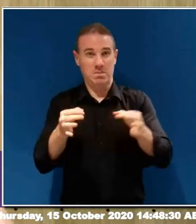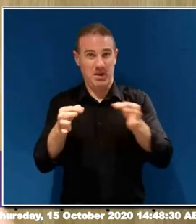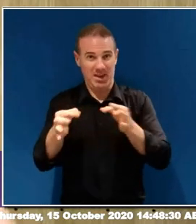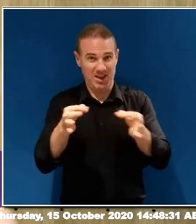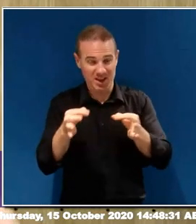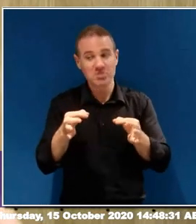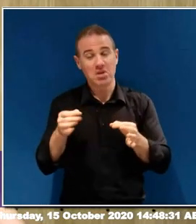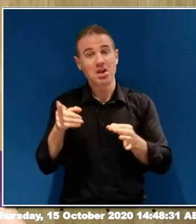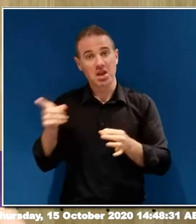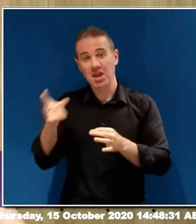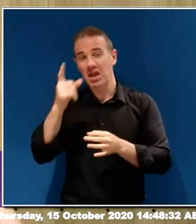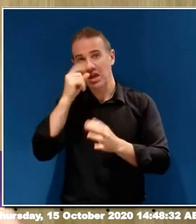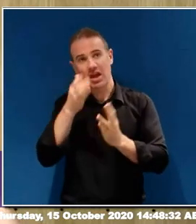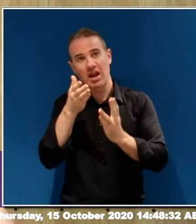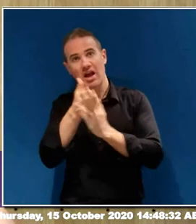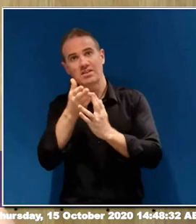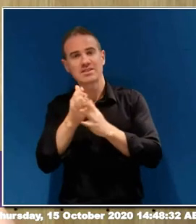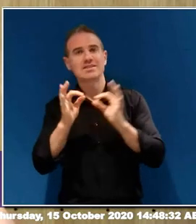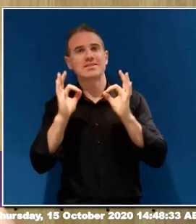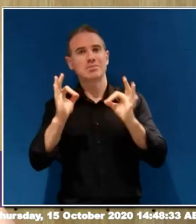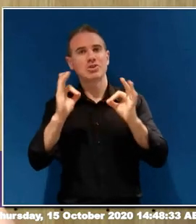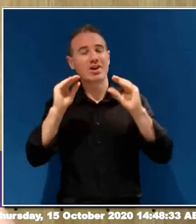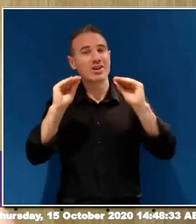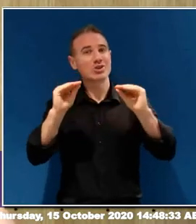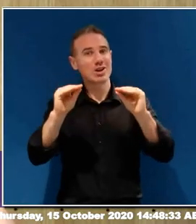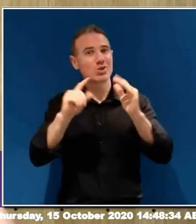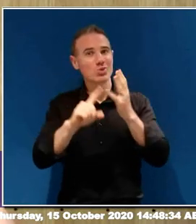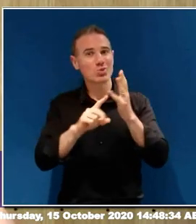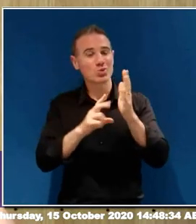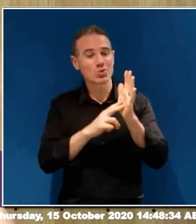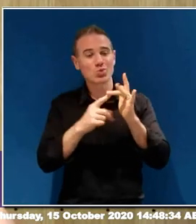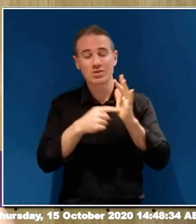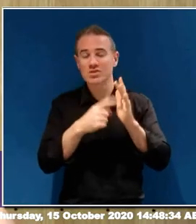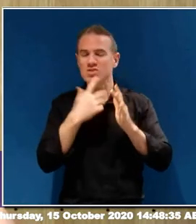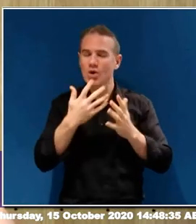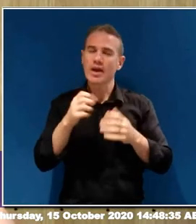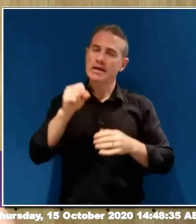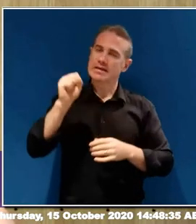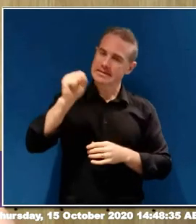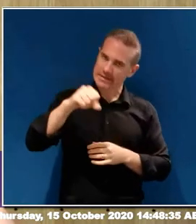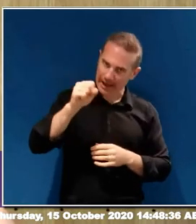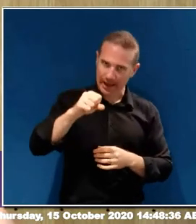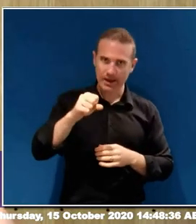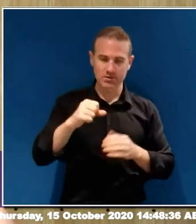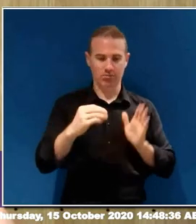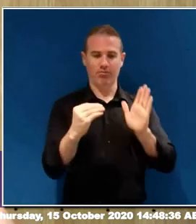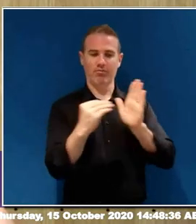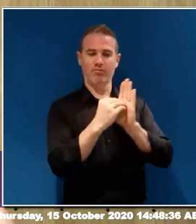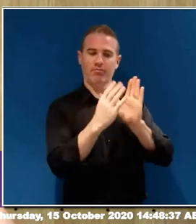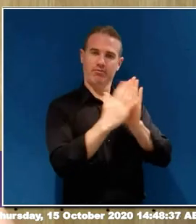So, yes, he did formally have that but I don't know if the supports were adequate.